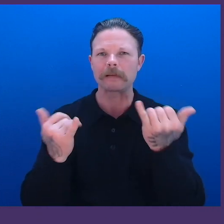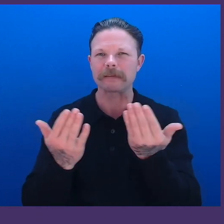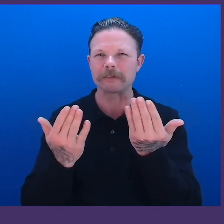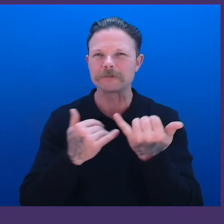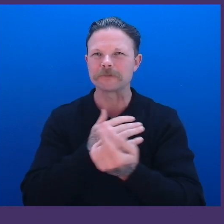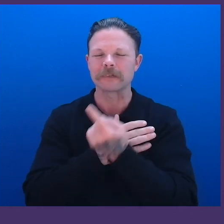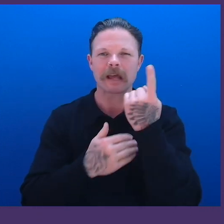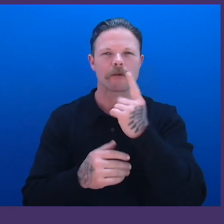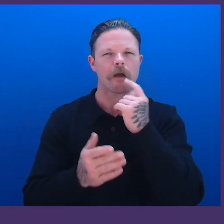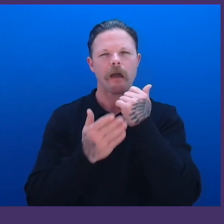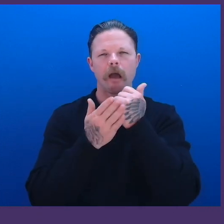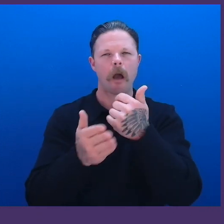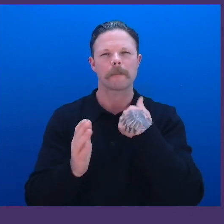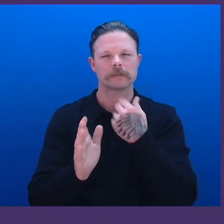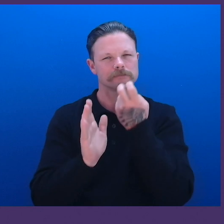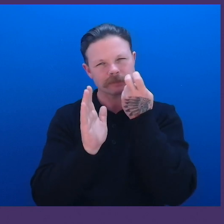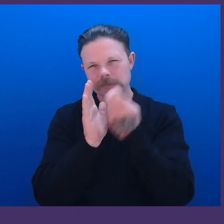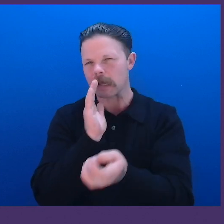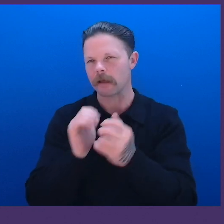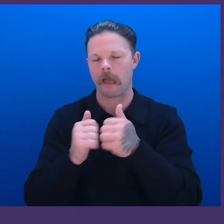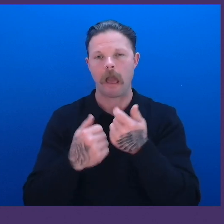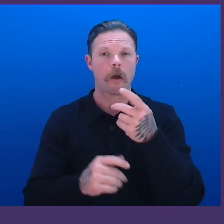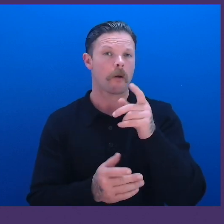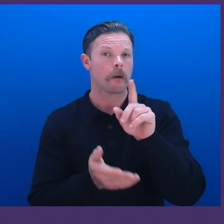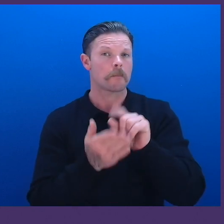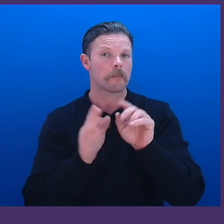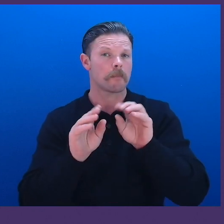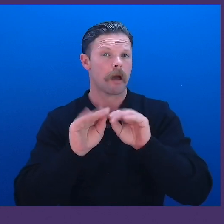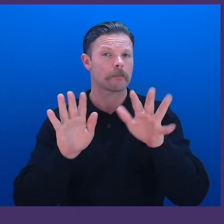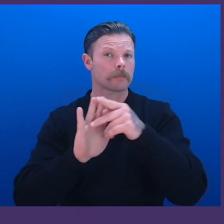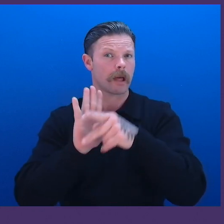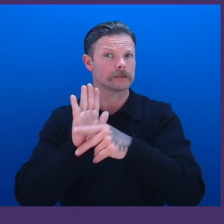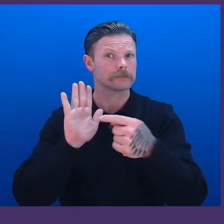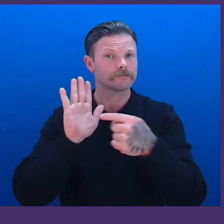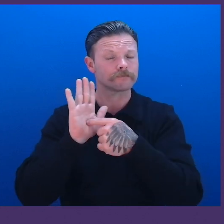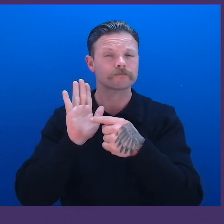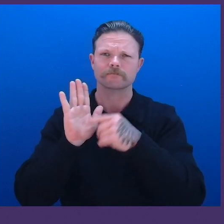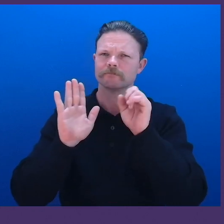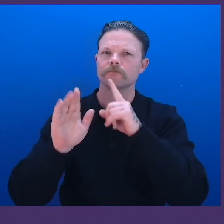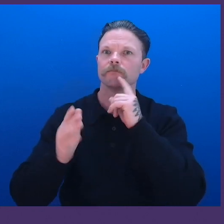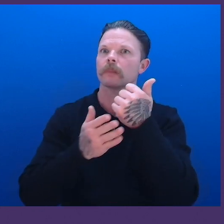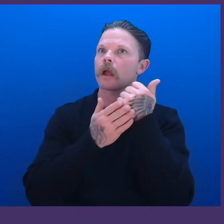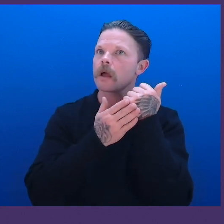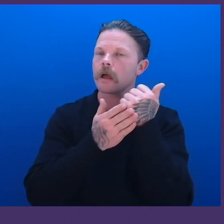into how public policy can help every person and organization